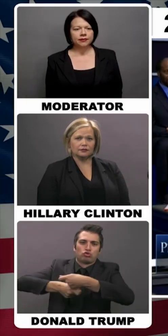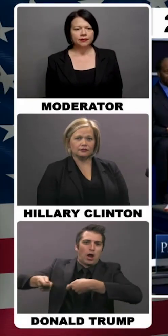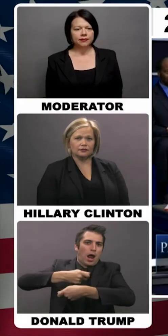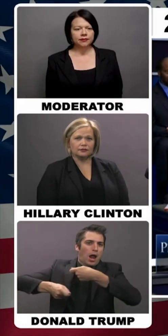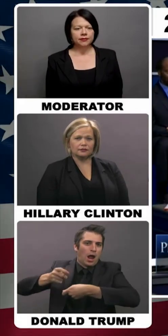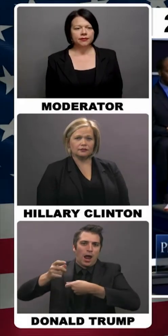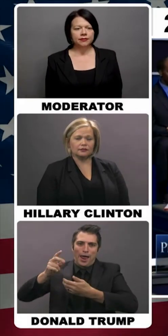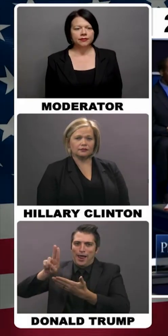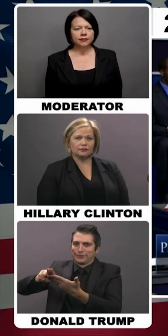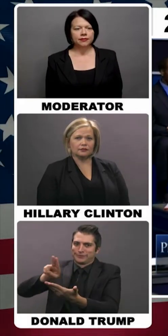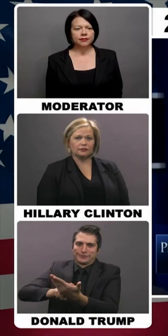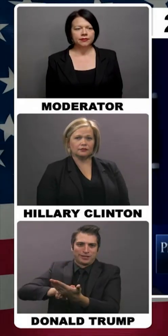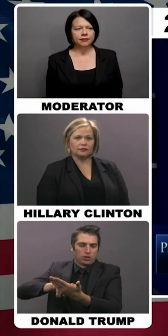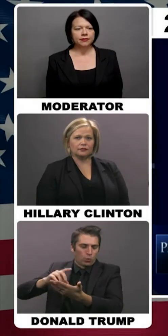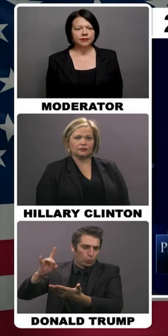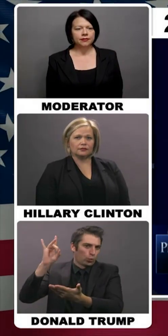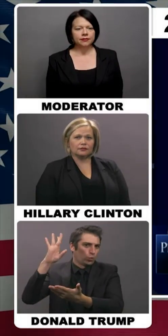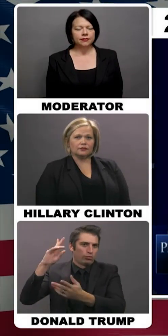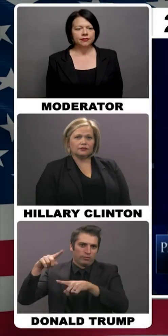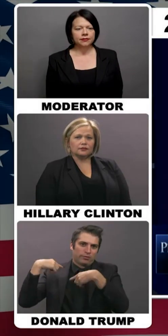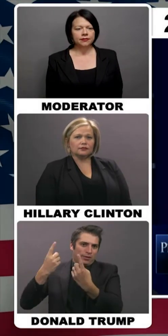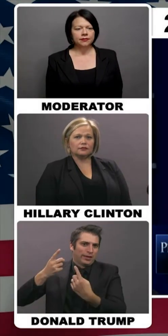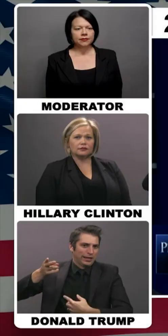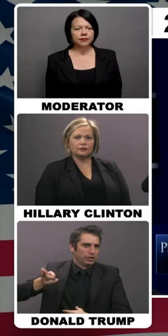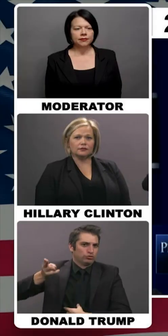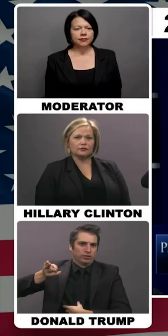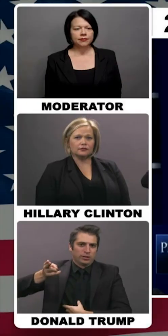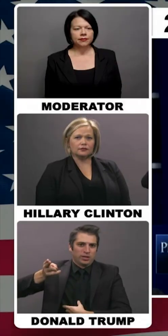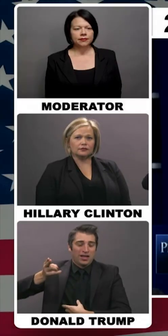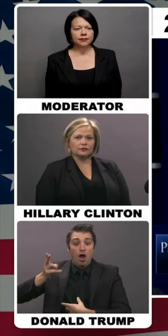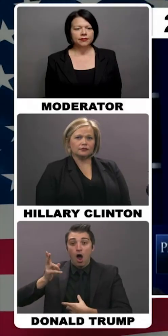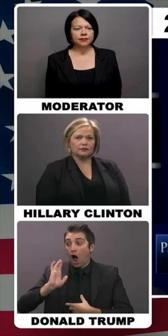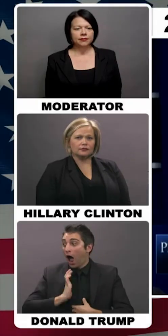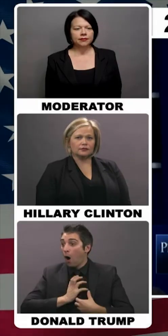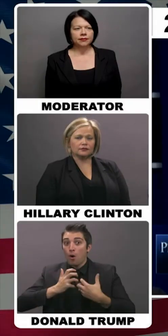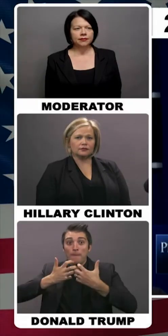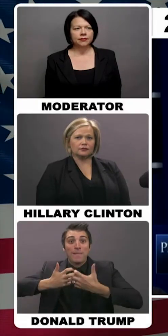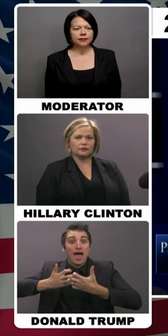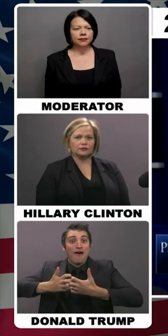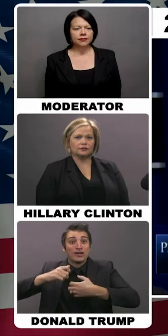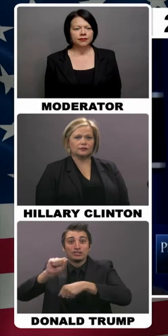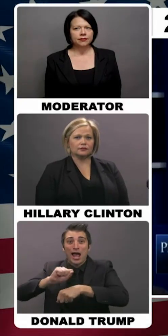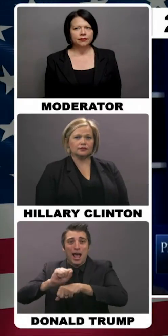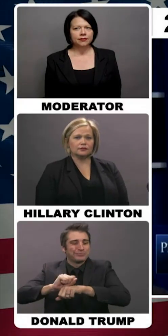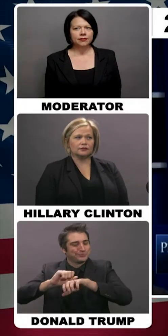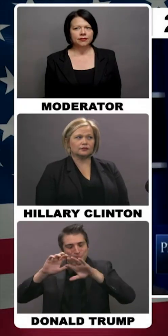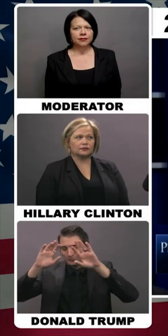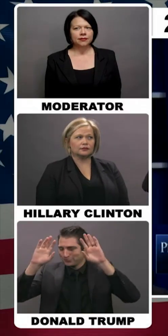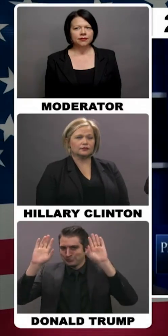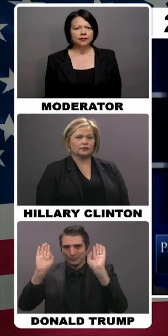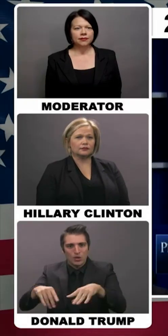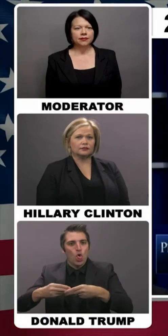It's stripped us of manufacturing jobs. We lost our jobs, we lost our money, we lost our plants.